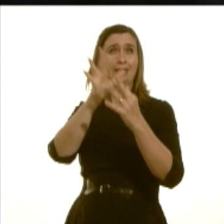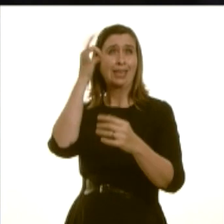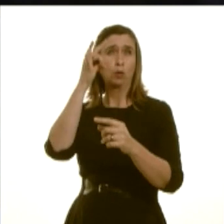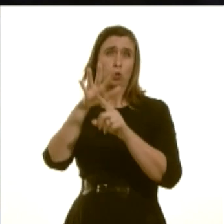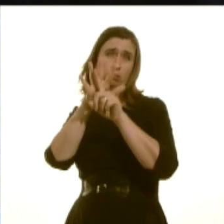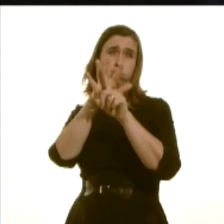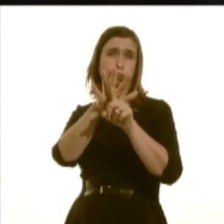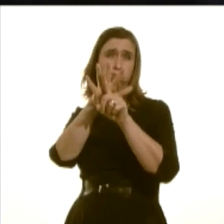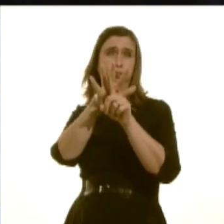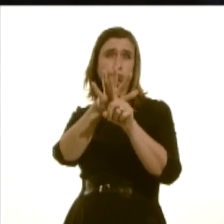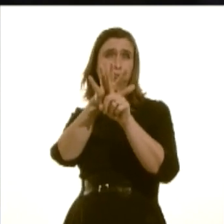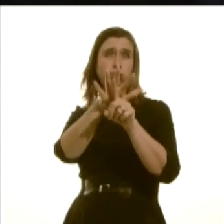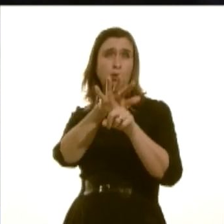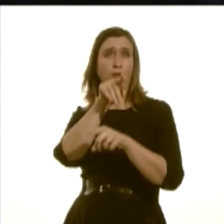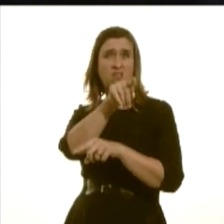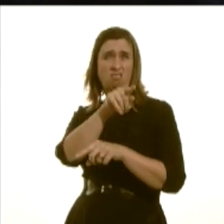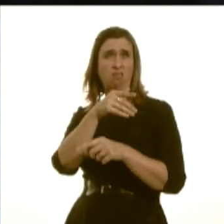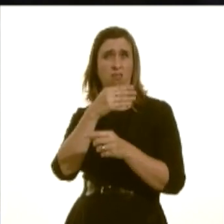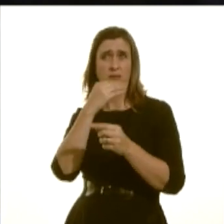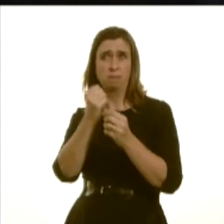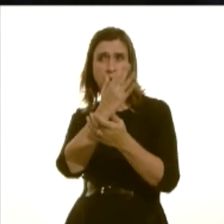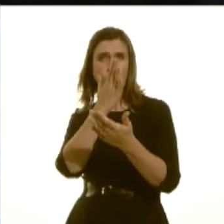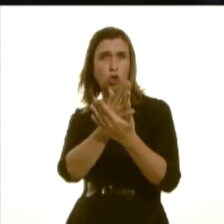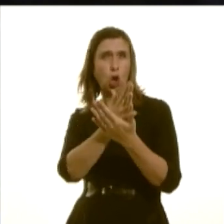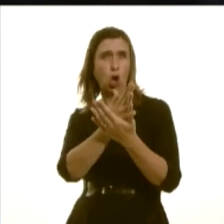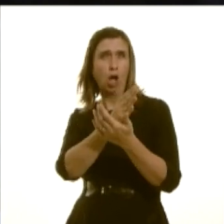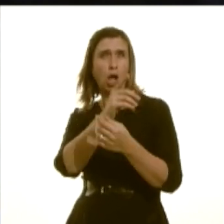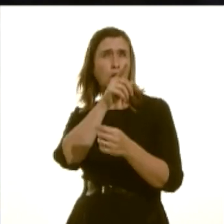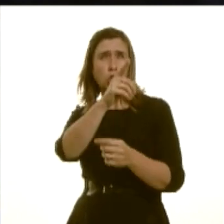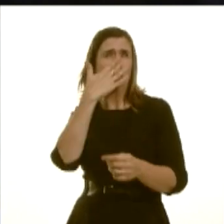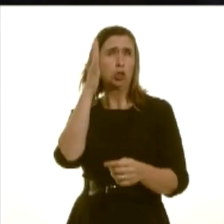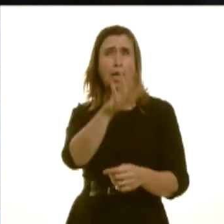the council to ensure that the shambolic plans to sell off sections of school playing fields